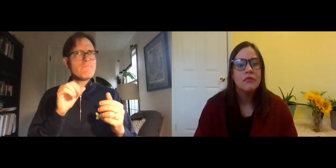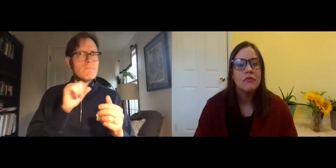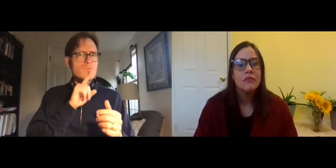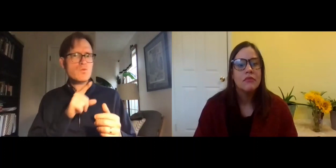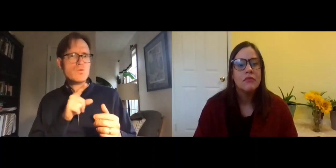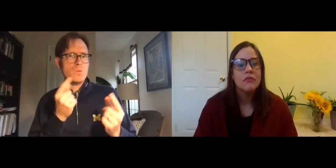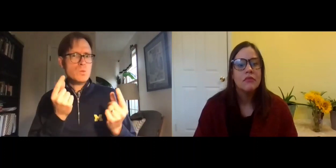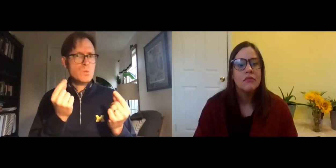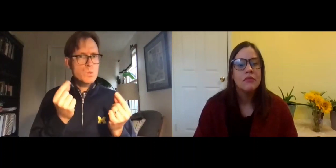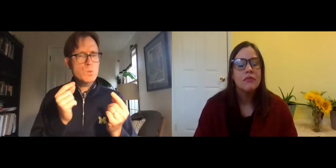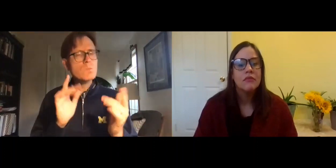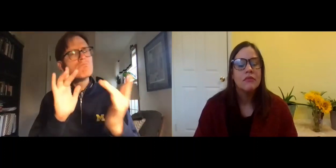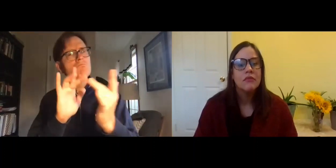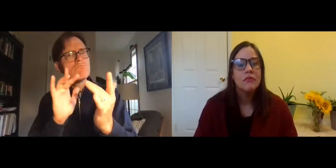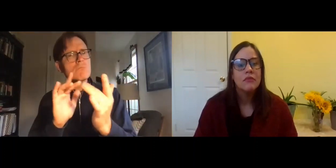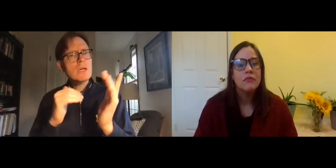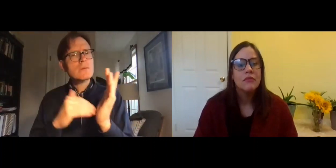and even prevent death.